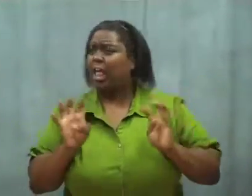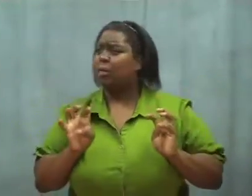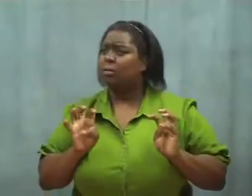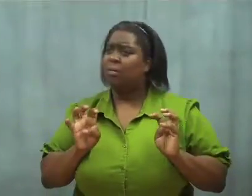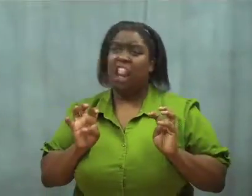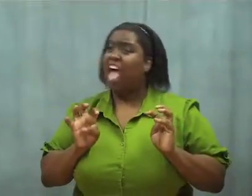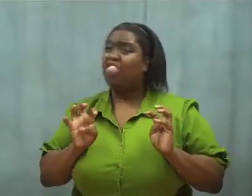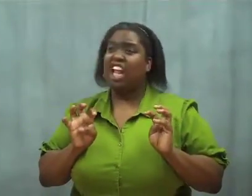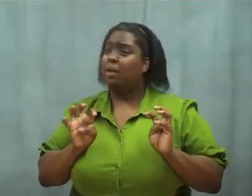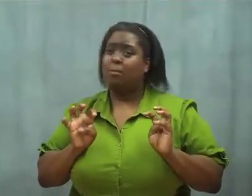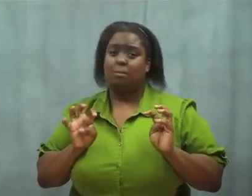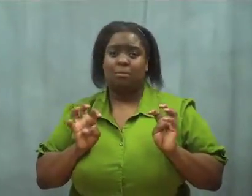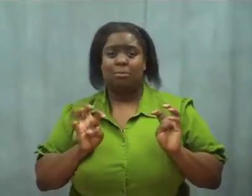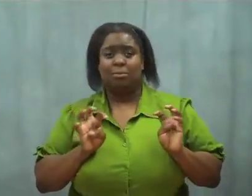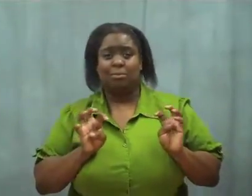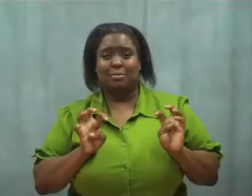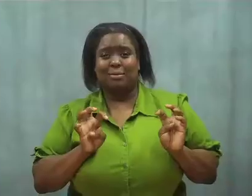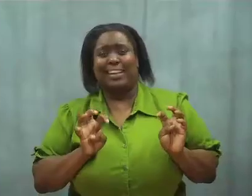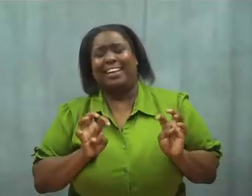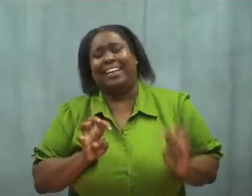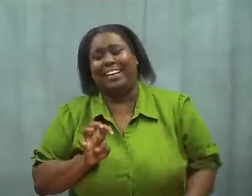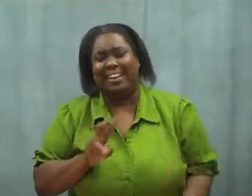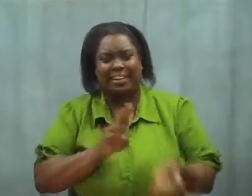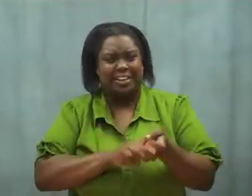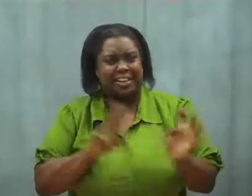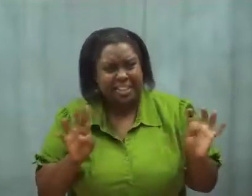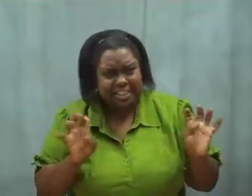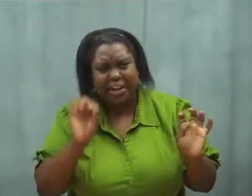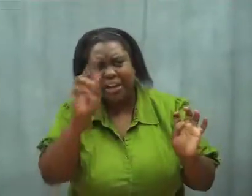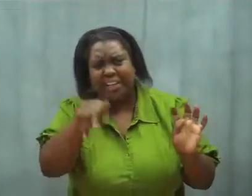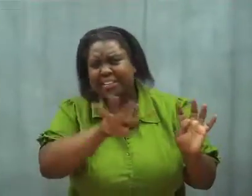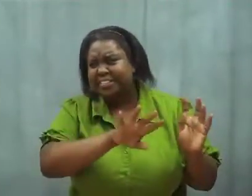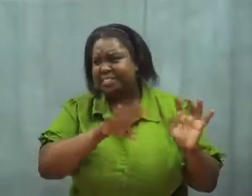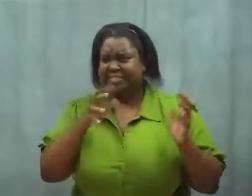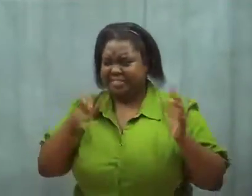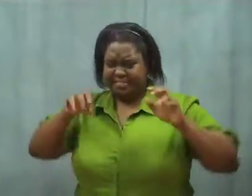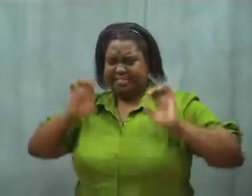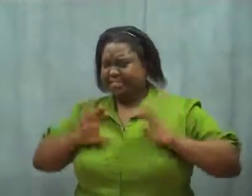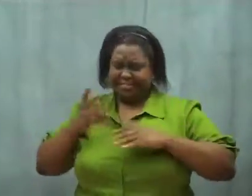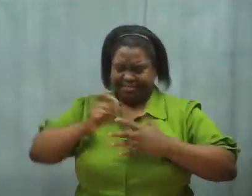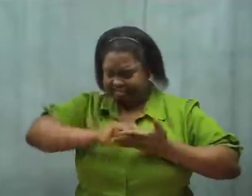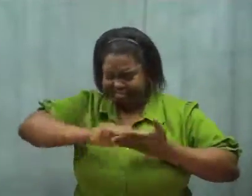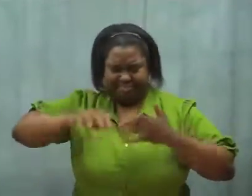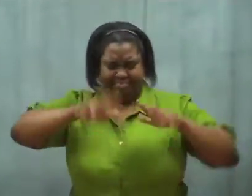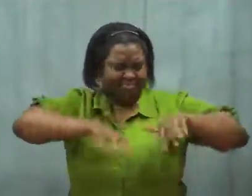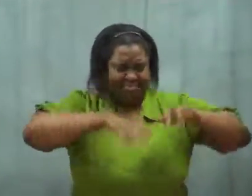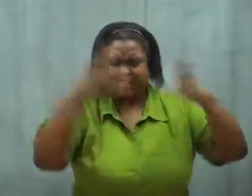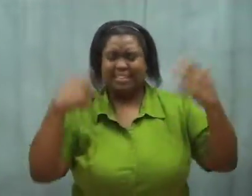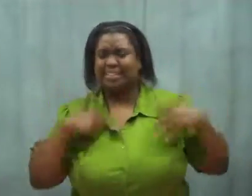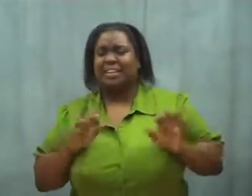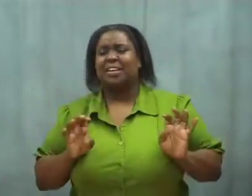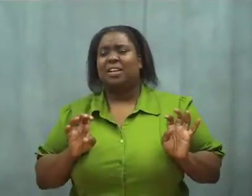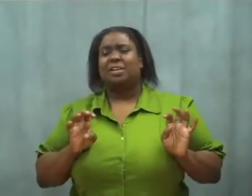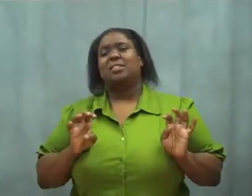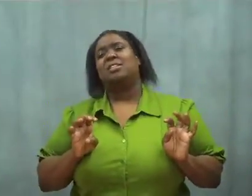We all stopped laughing. "Nothing."